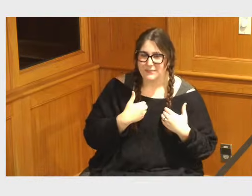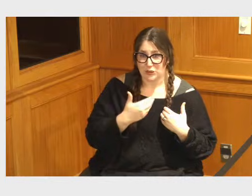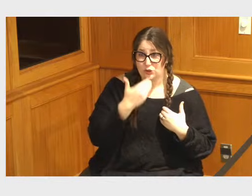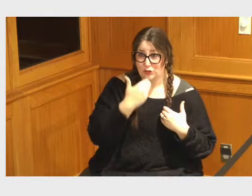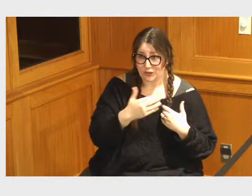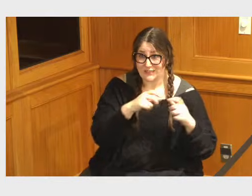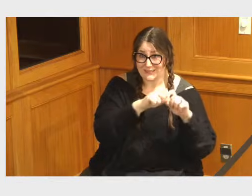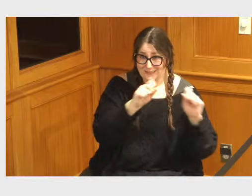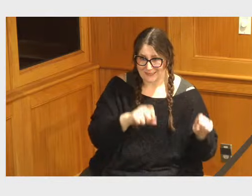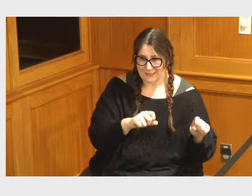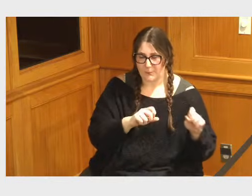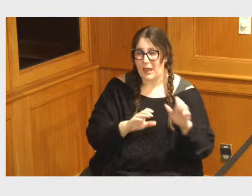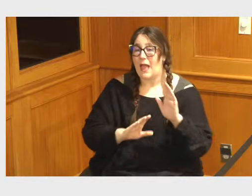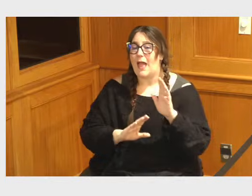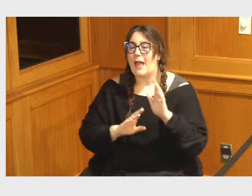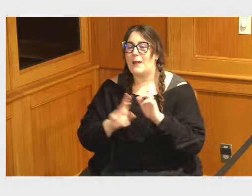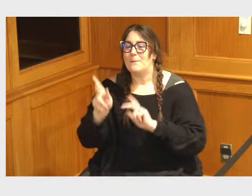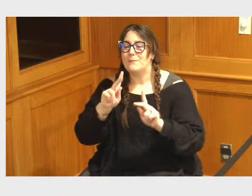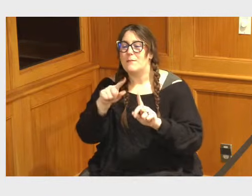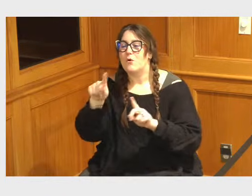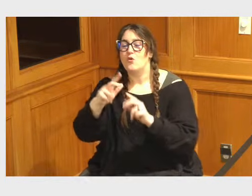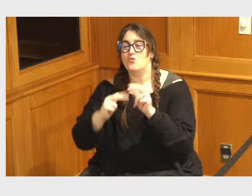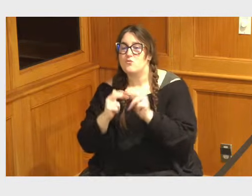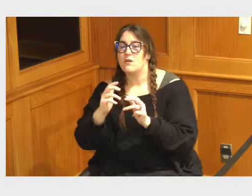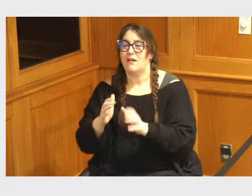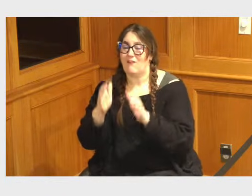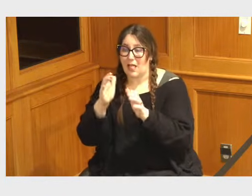out there and could build their plans around it. And that's what we've been having this discussion